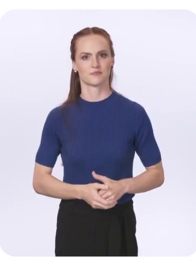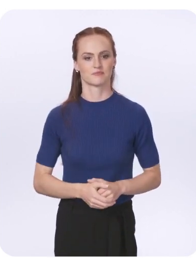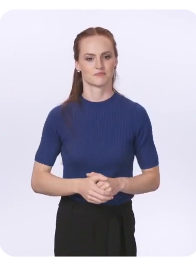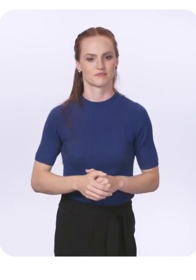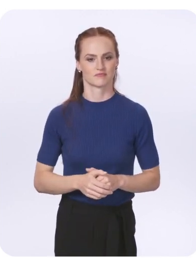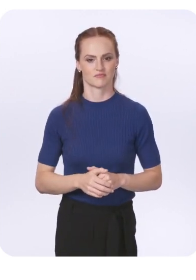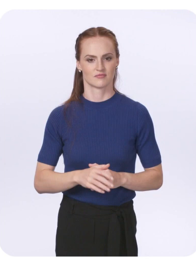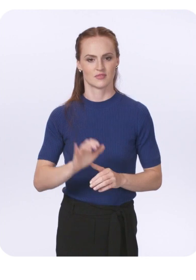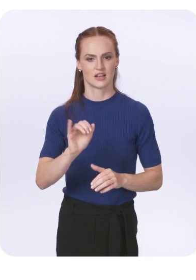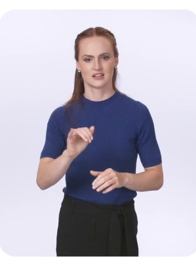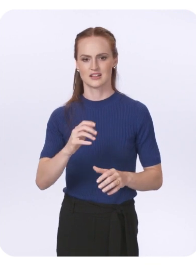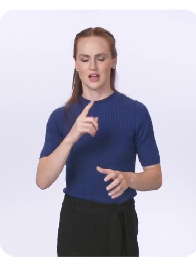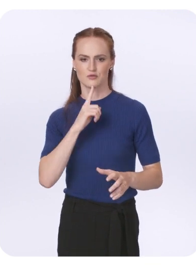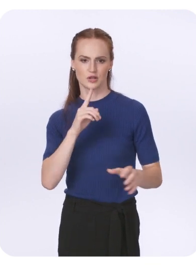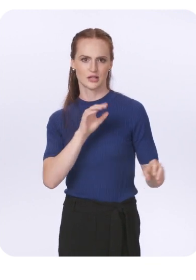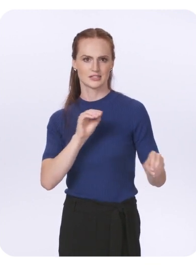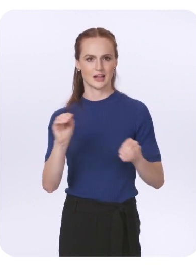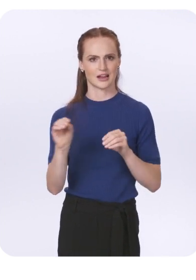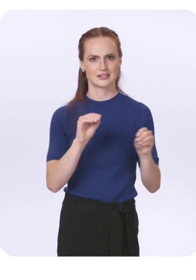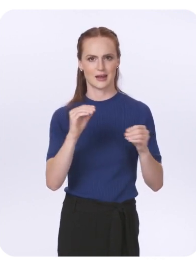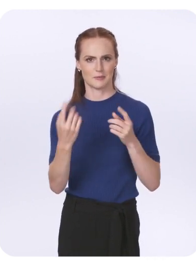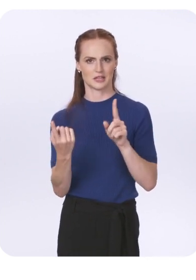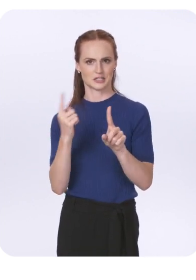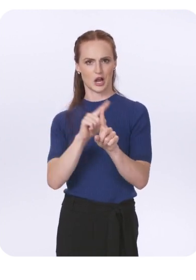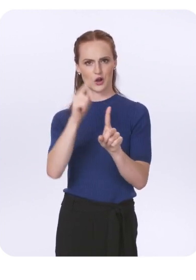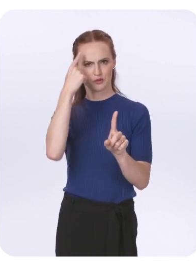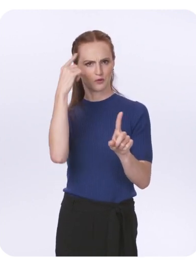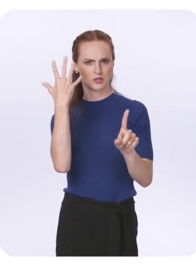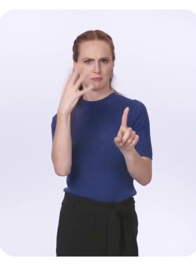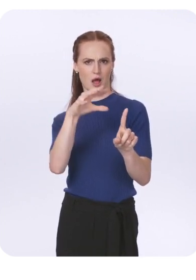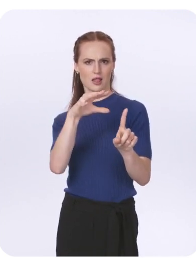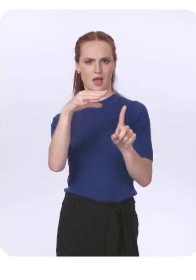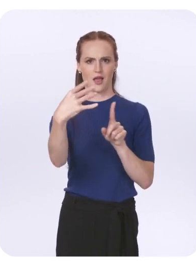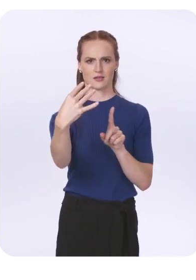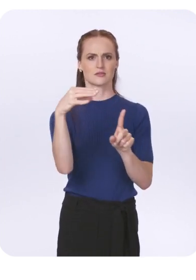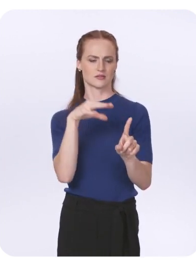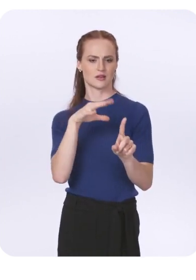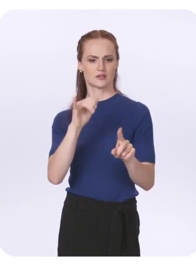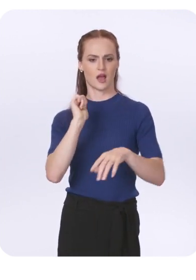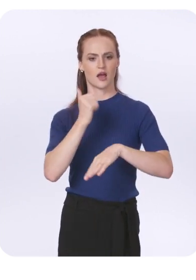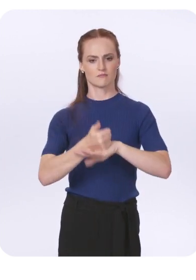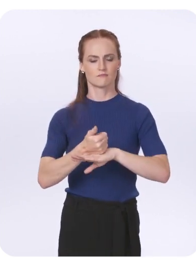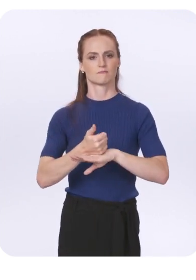With rendering dynamic shadows for their spotlights. This helped to ground the objects to the scene,